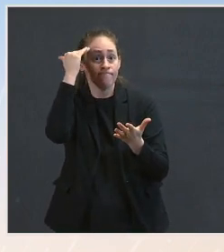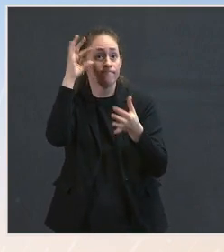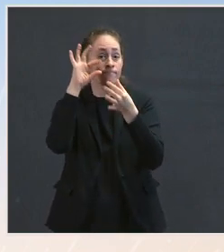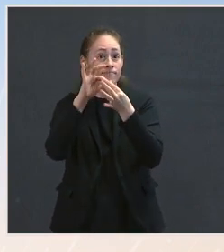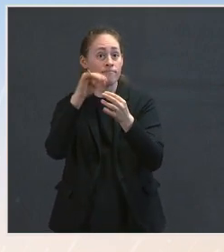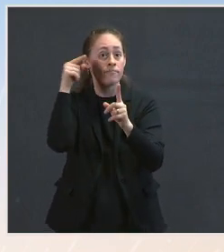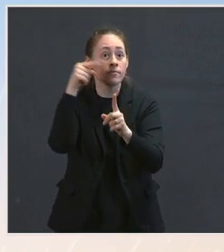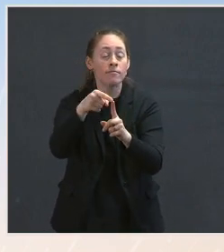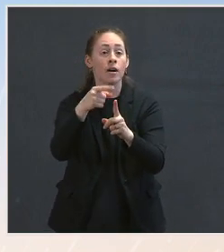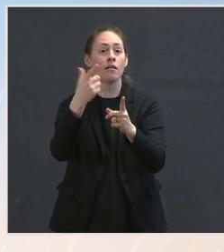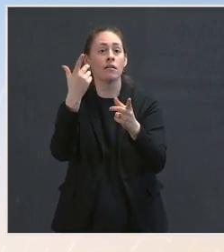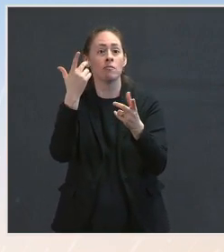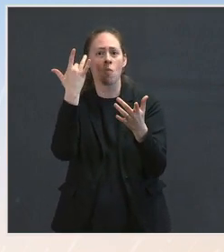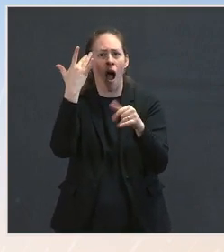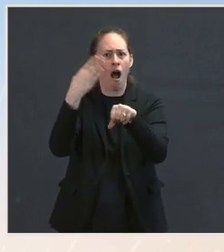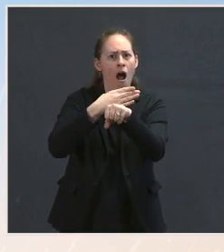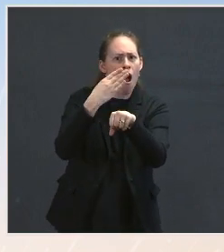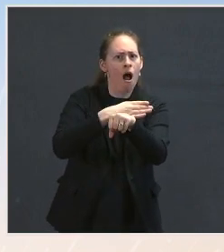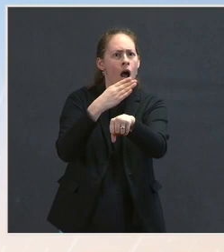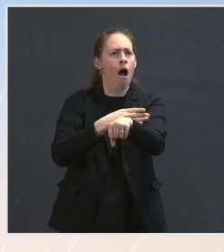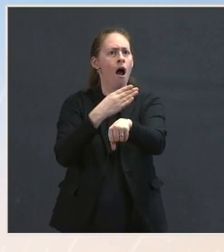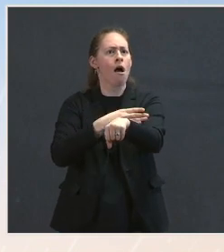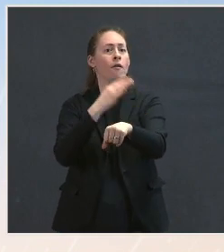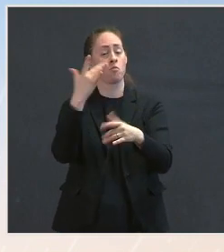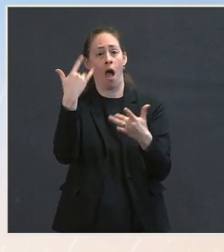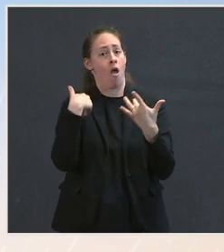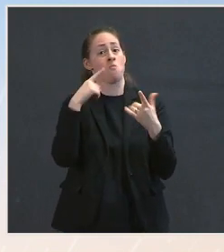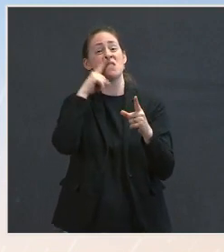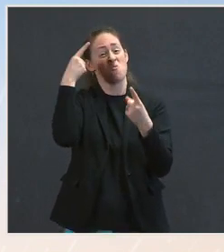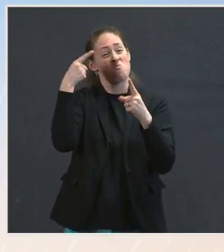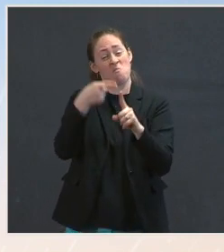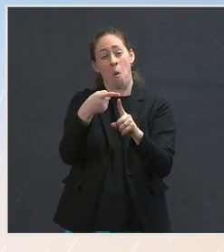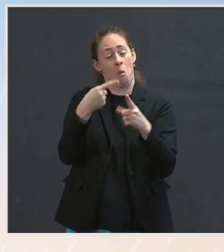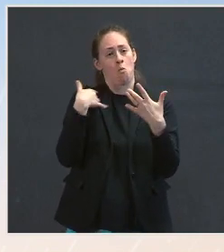to put unaccompanied minors at risk. And we obviously follow CDC guidelines,